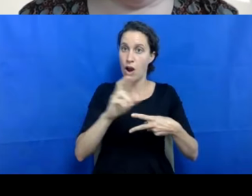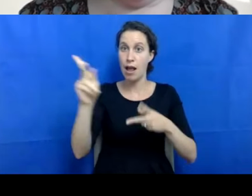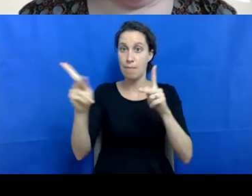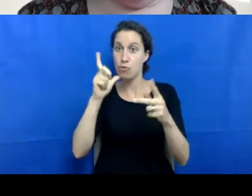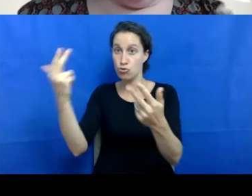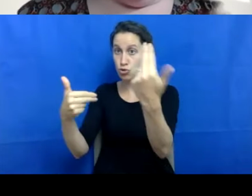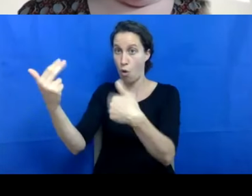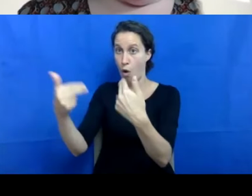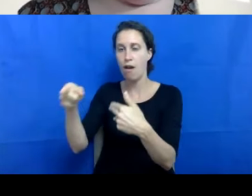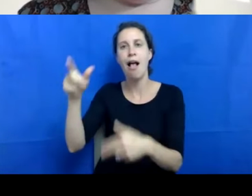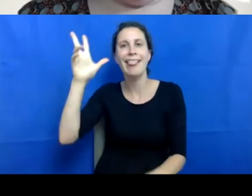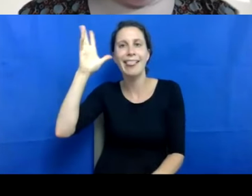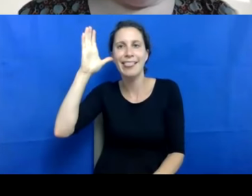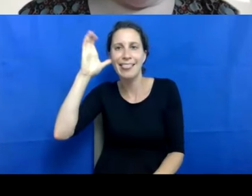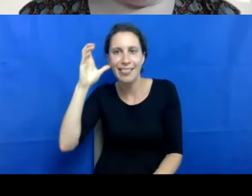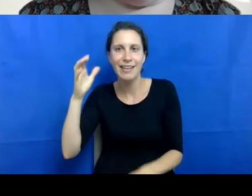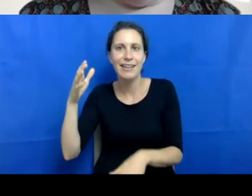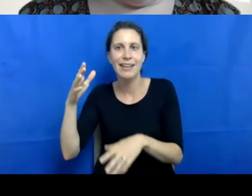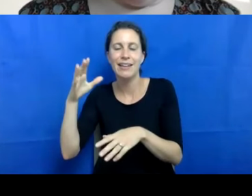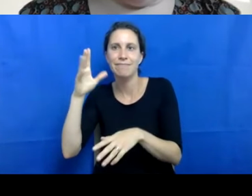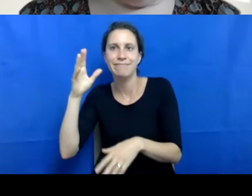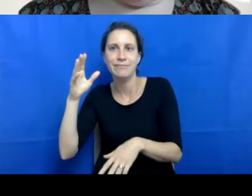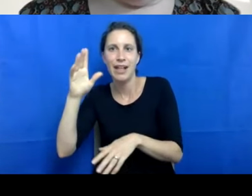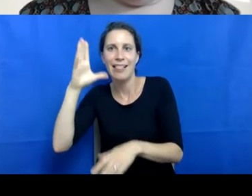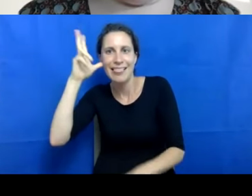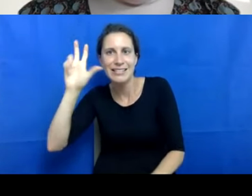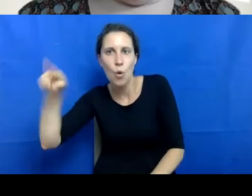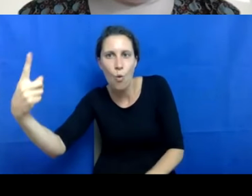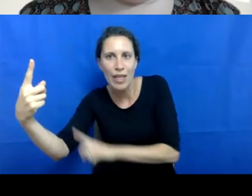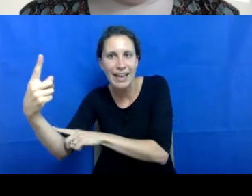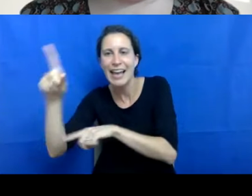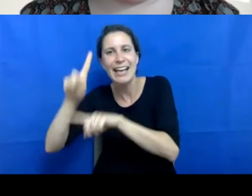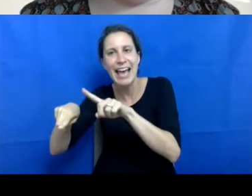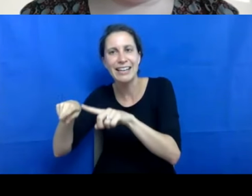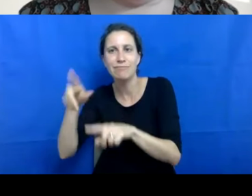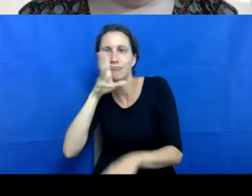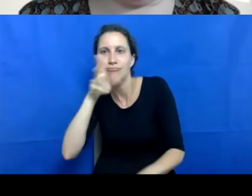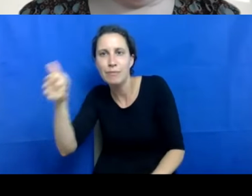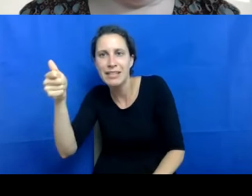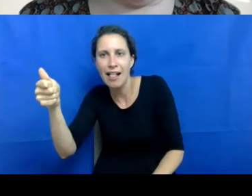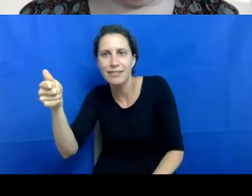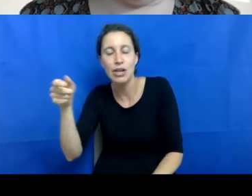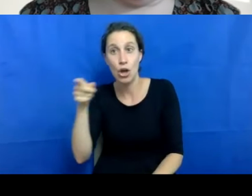You will not see their videos. And they do not see the full participant list.